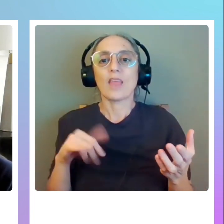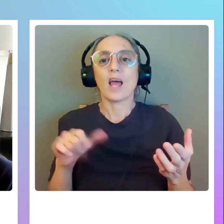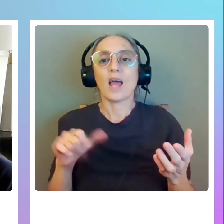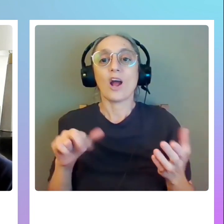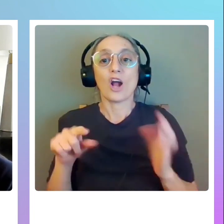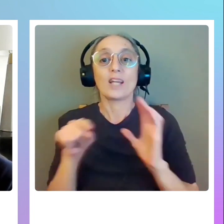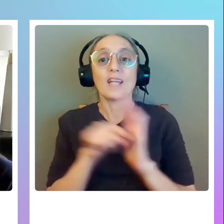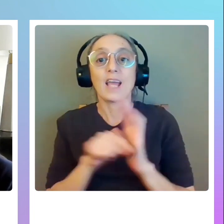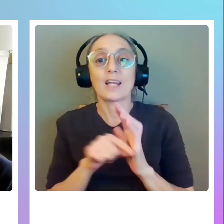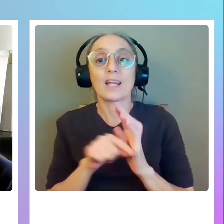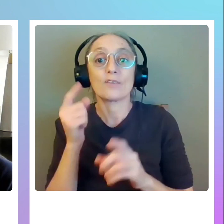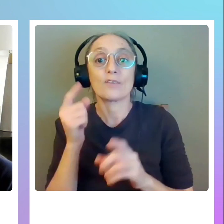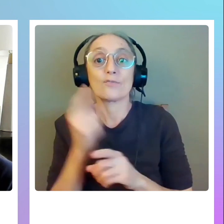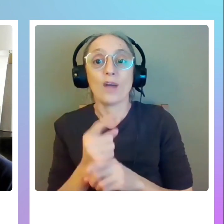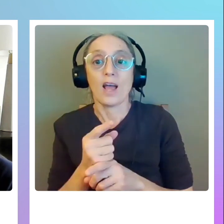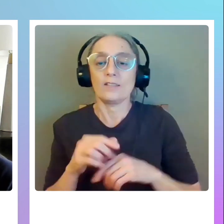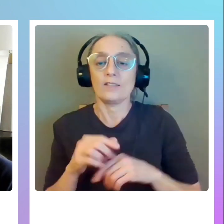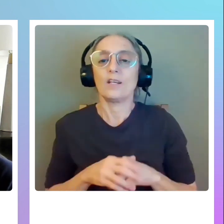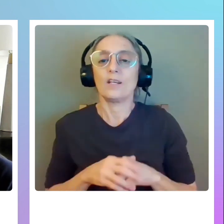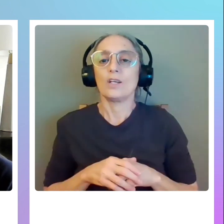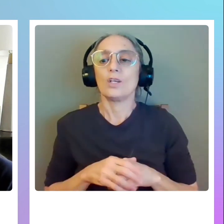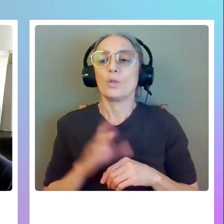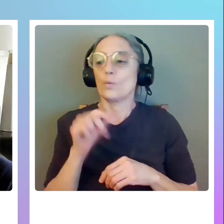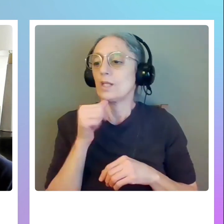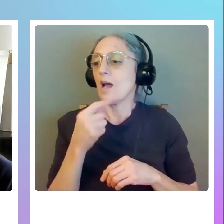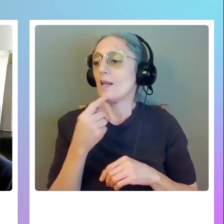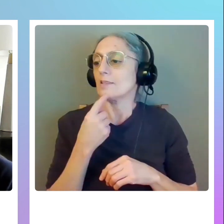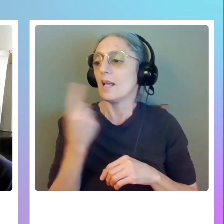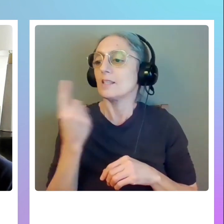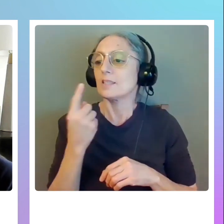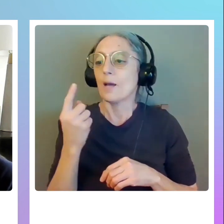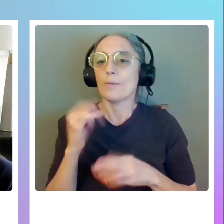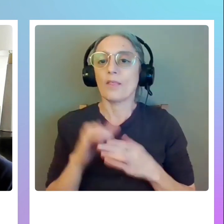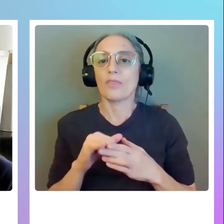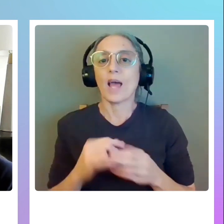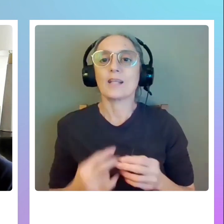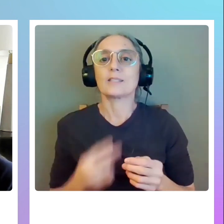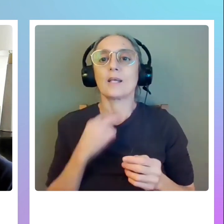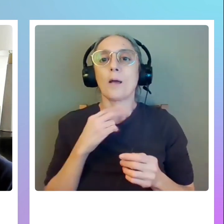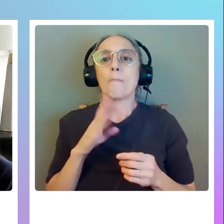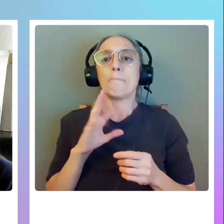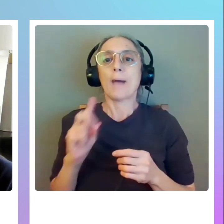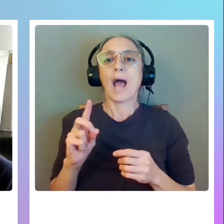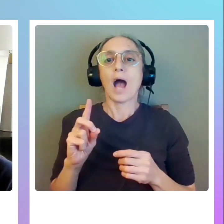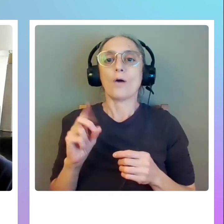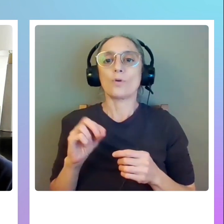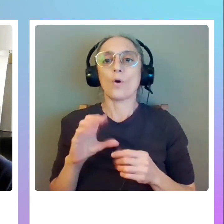So you wouldn't say someone that was that's bound or confined to a wheelchair